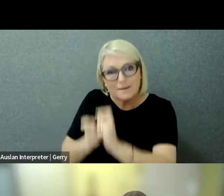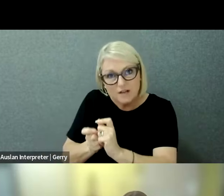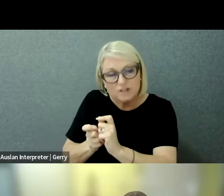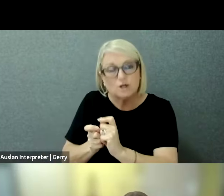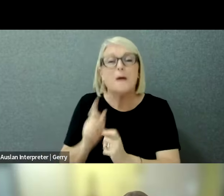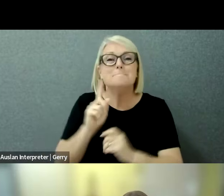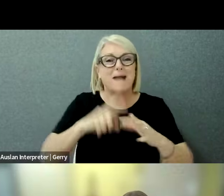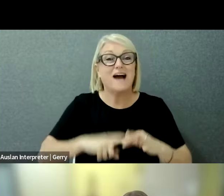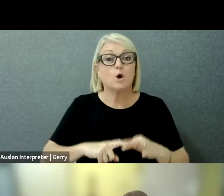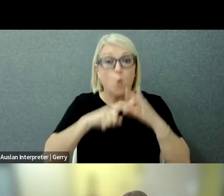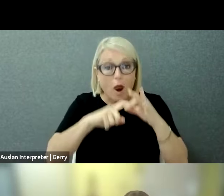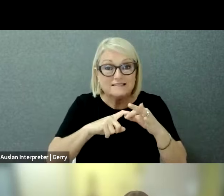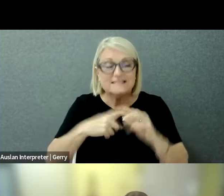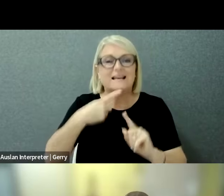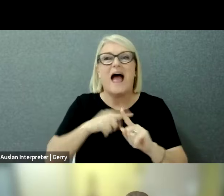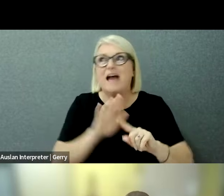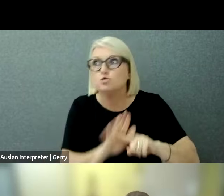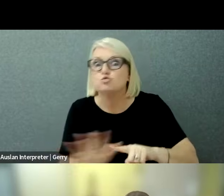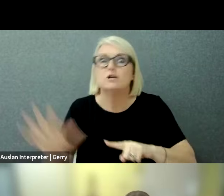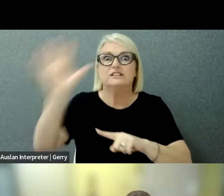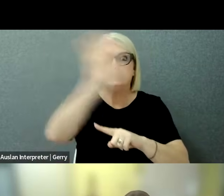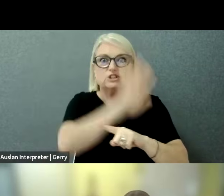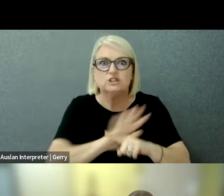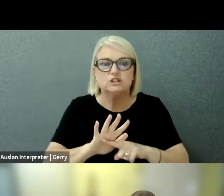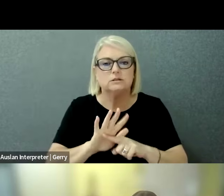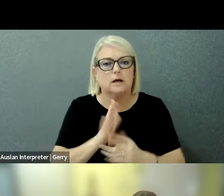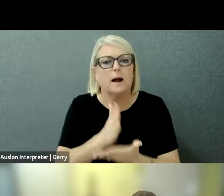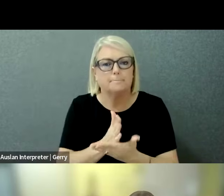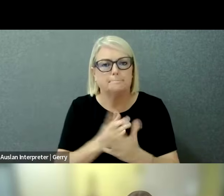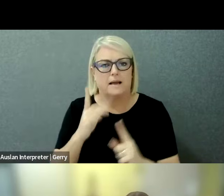the heart of that? How do you create guardrails about that so people don't just make stuff up,